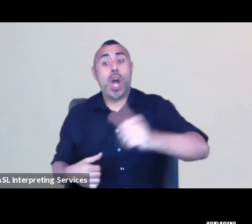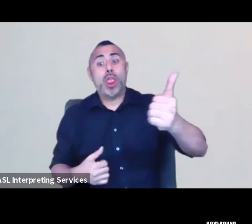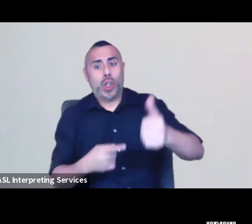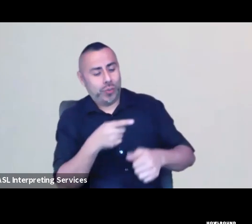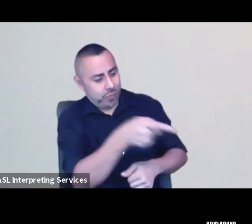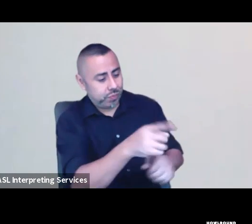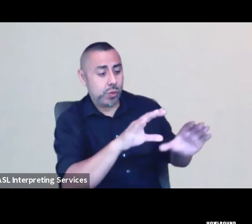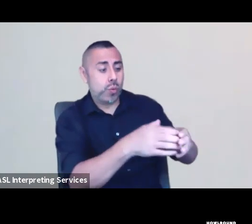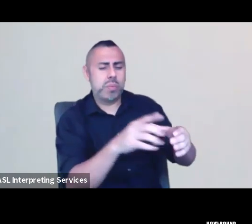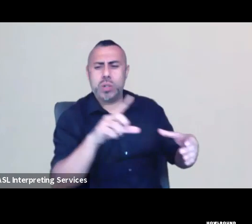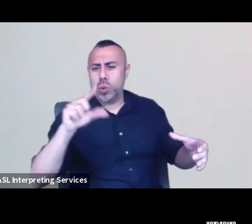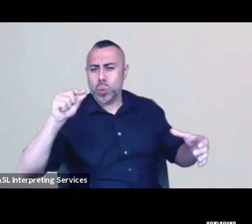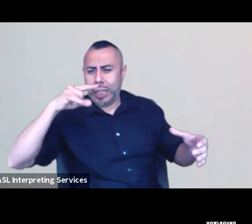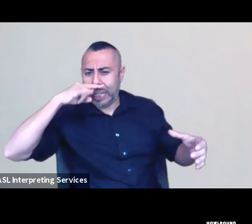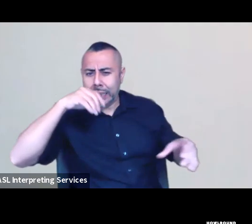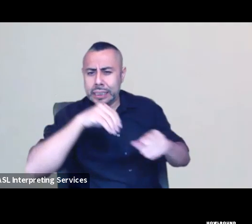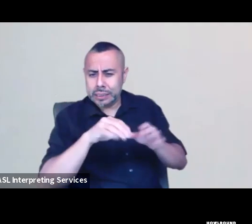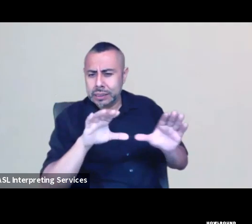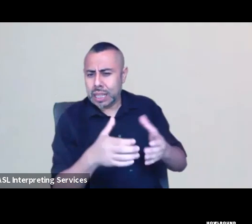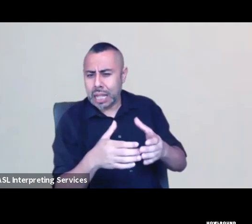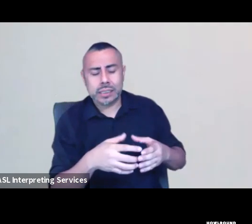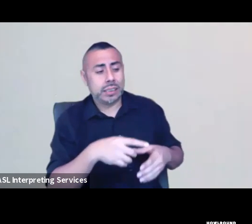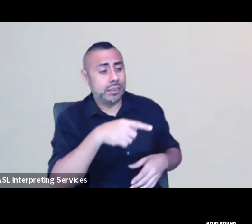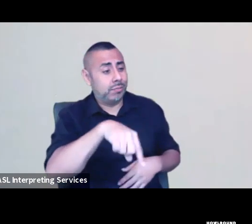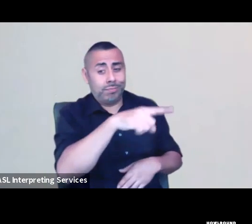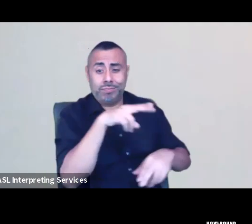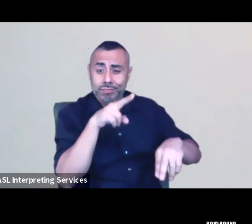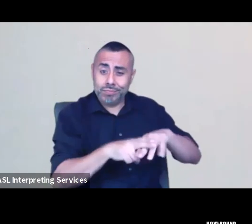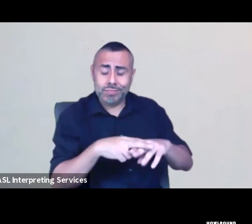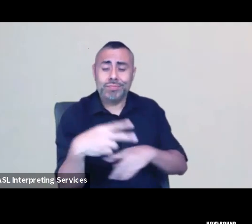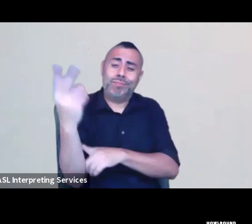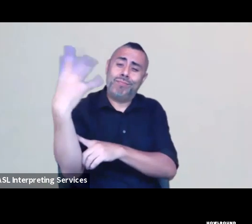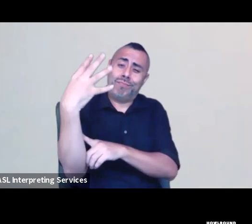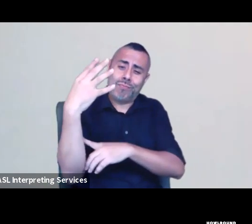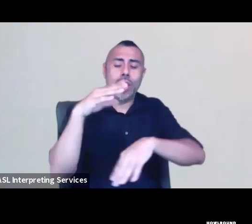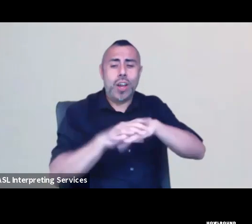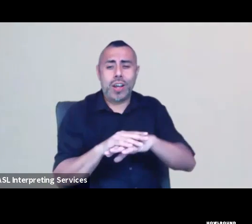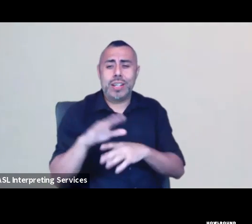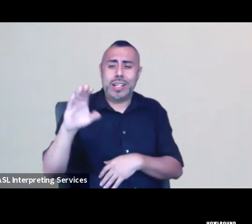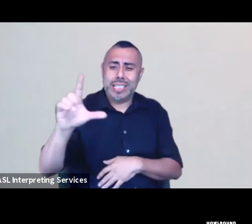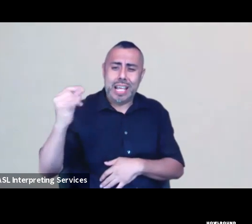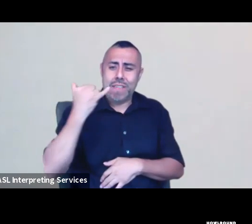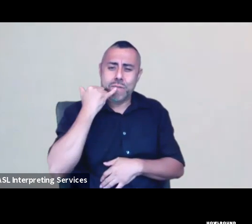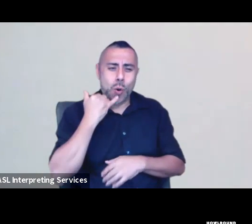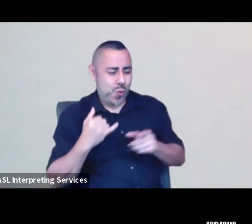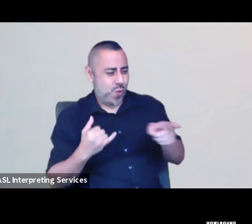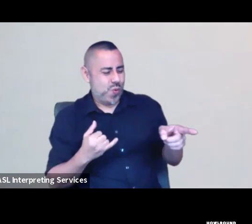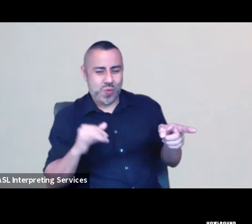and they just sat down and somebody recorded it with their cell phone. So there's a lot of different ways to create this work